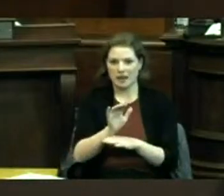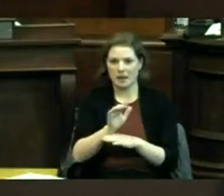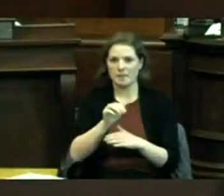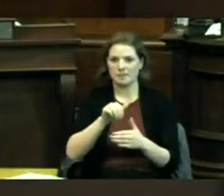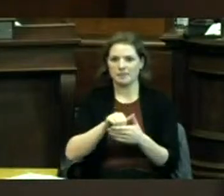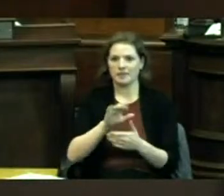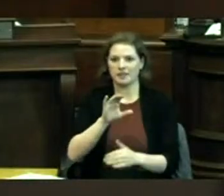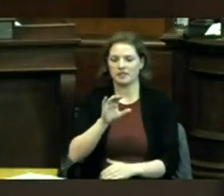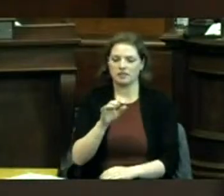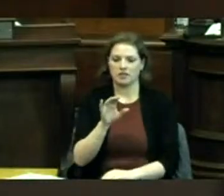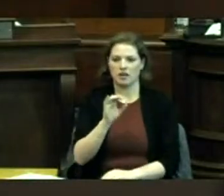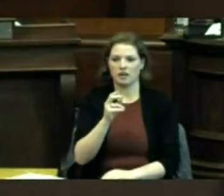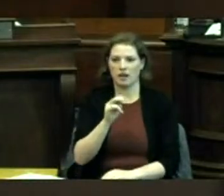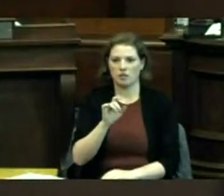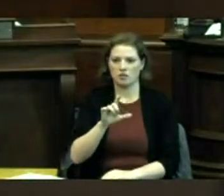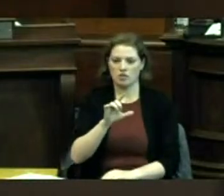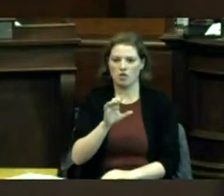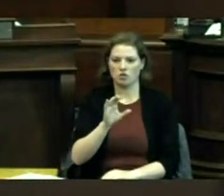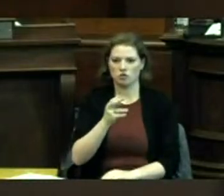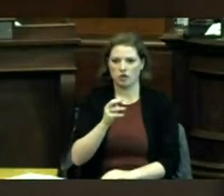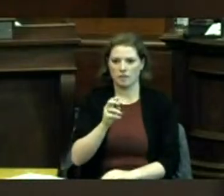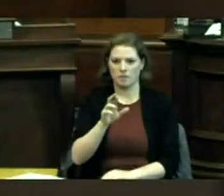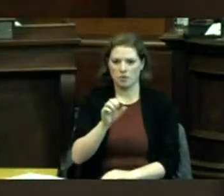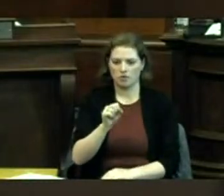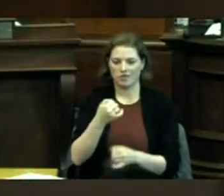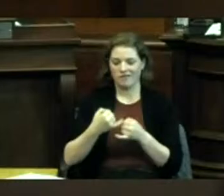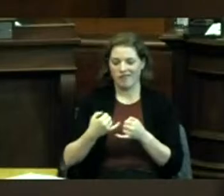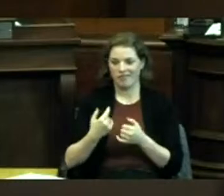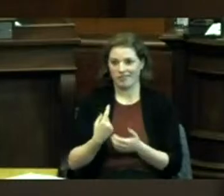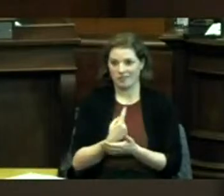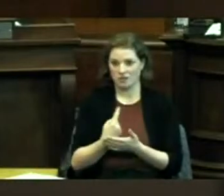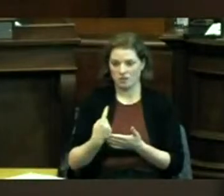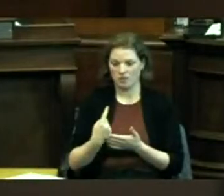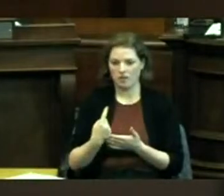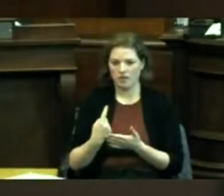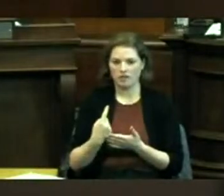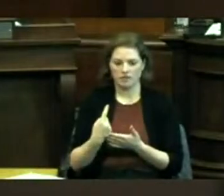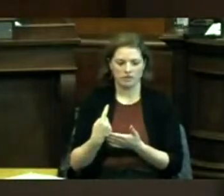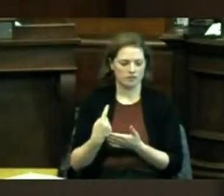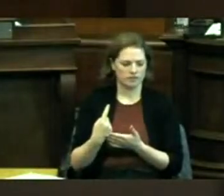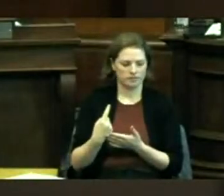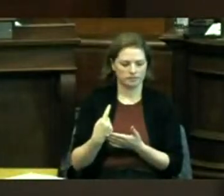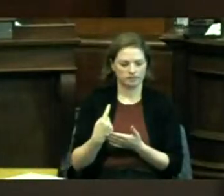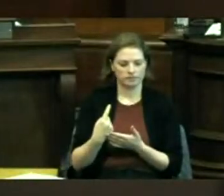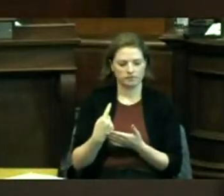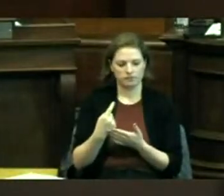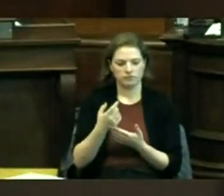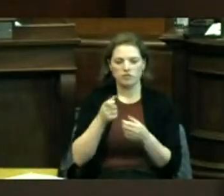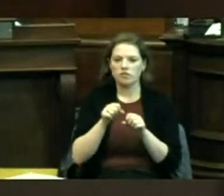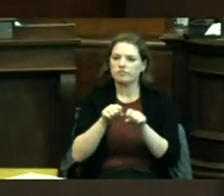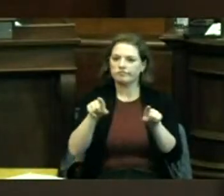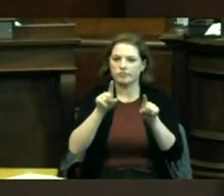December 4th and December 10th from 4 p.m. To 6 p.m. In the